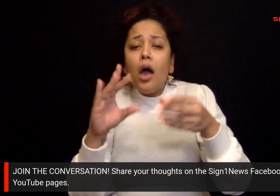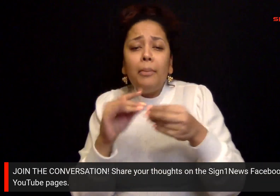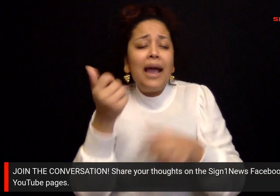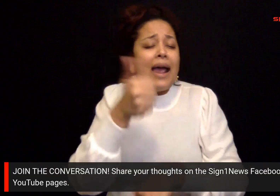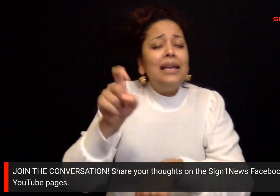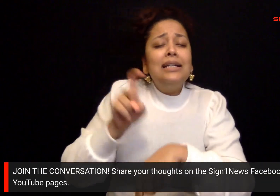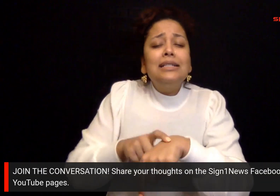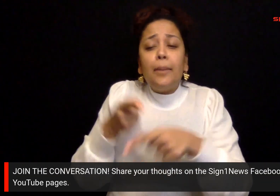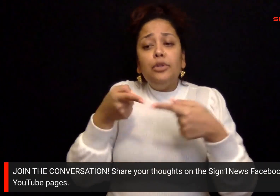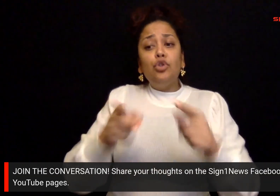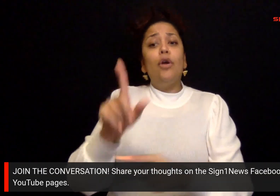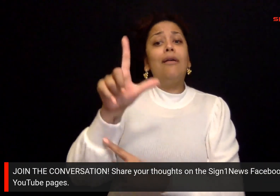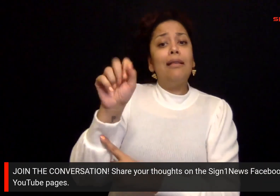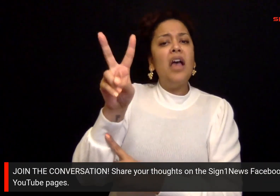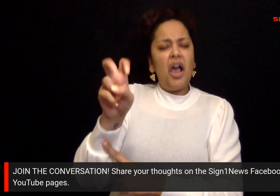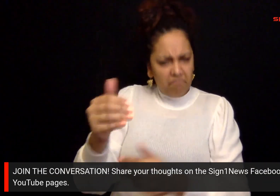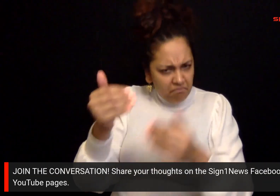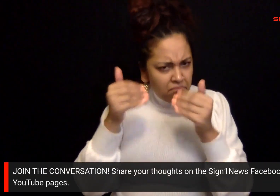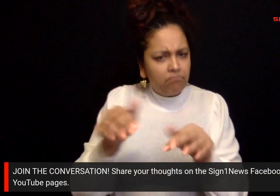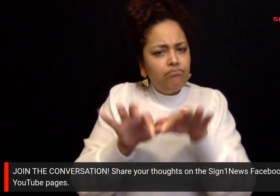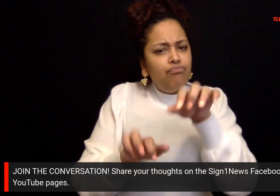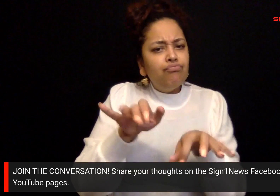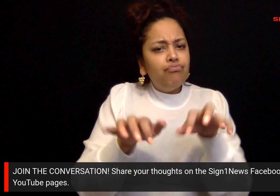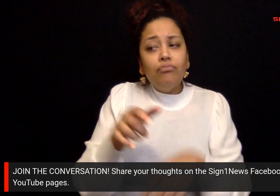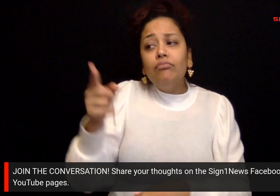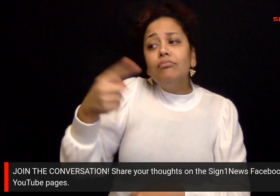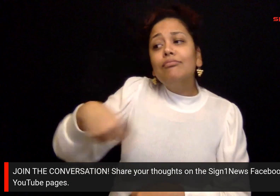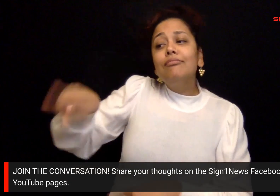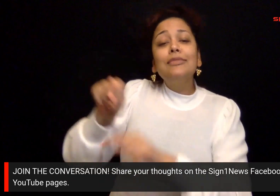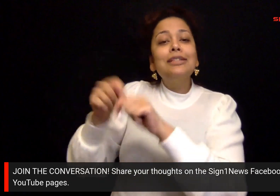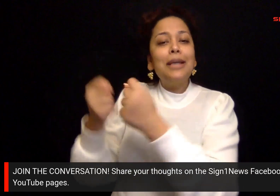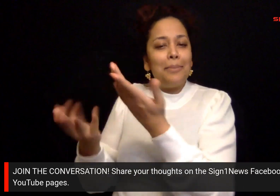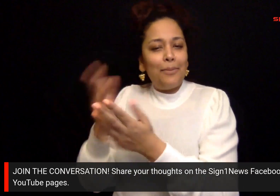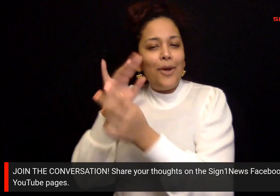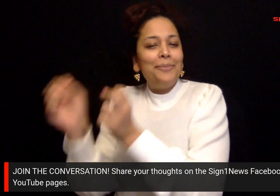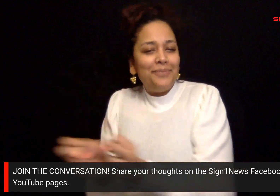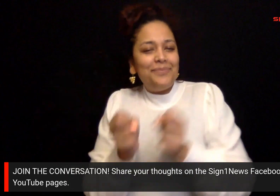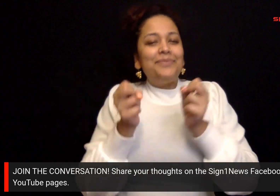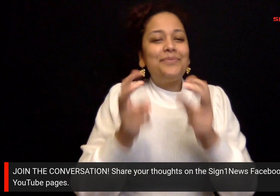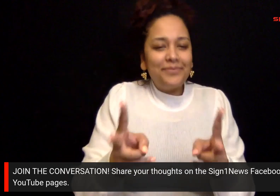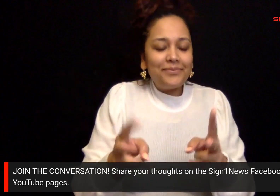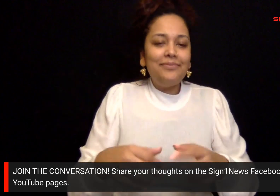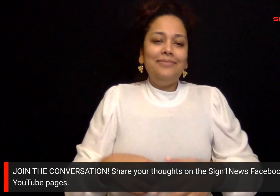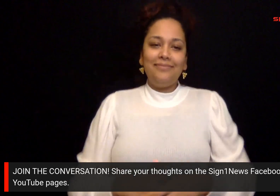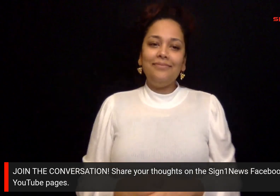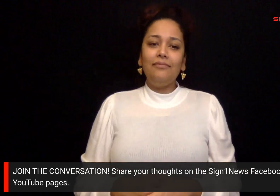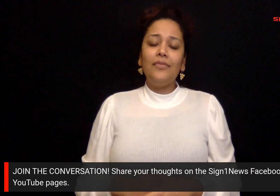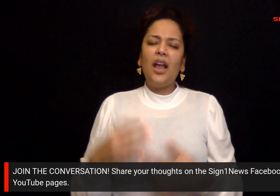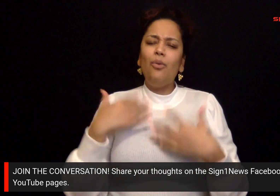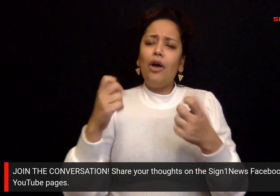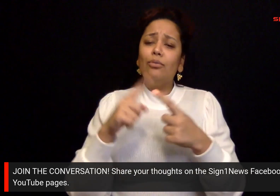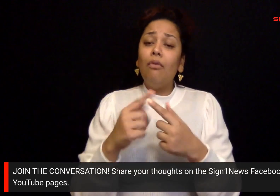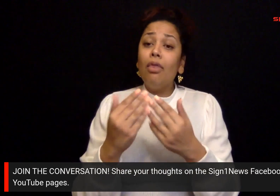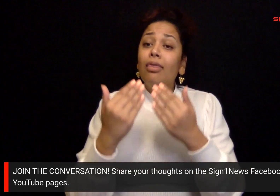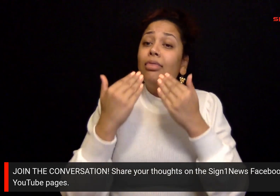at any time during any of the live shows and we might even share your comment I big thank